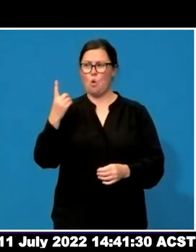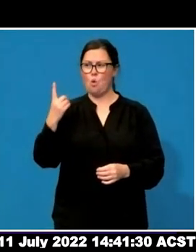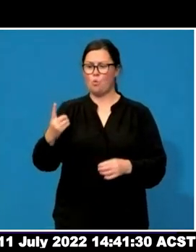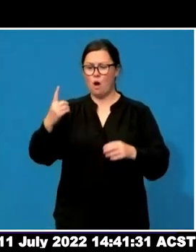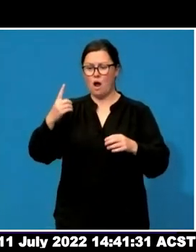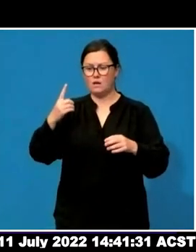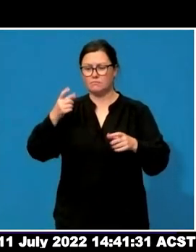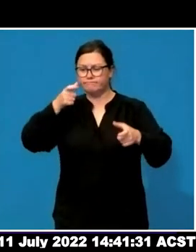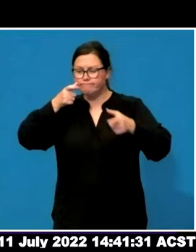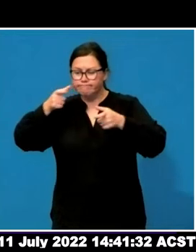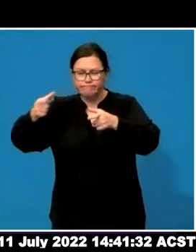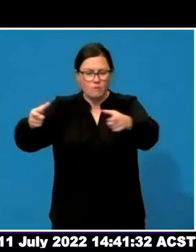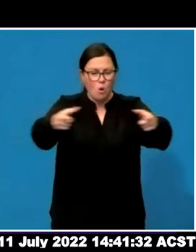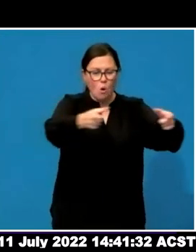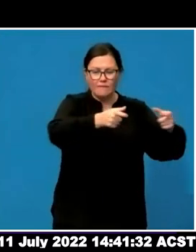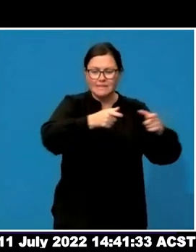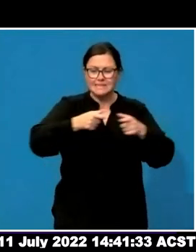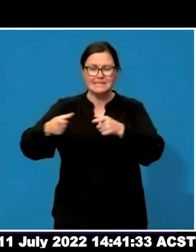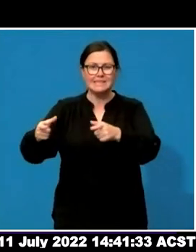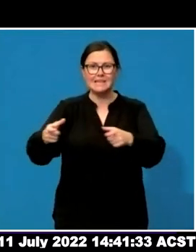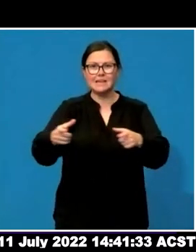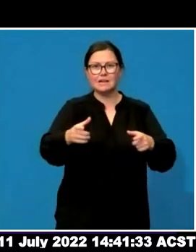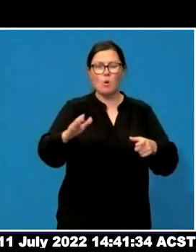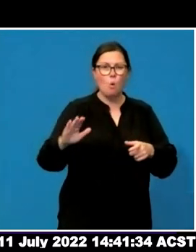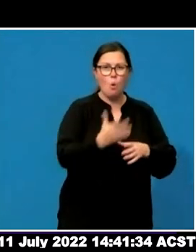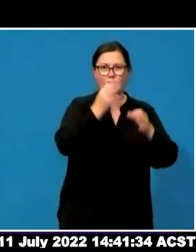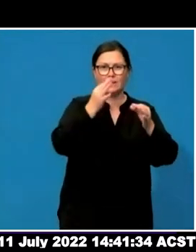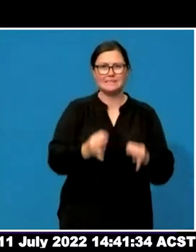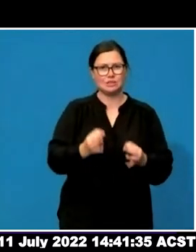Yeah. And one of the things that I've observed is it's because people are - the